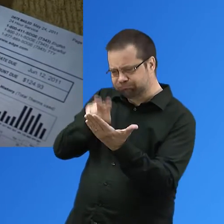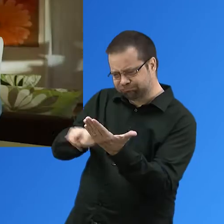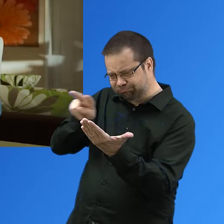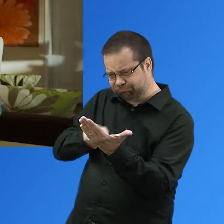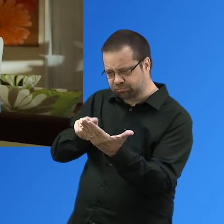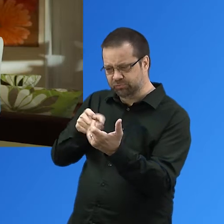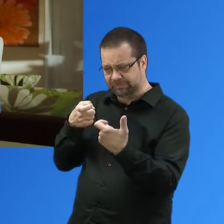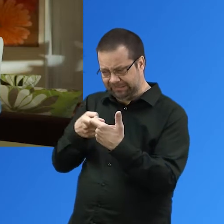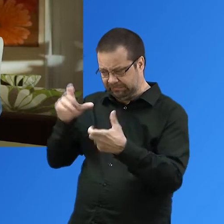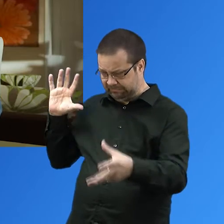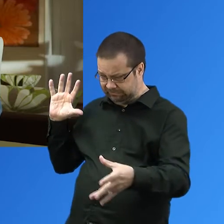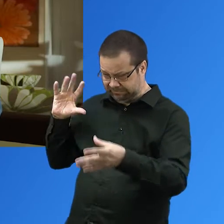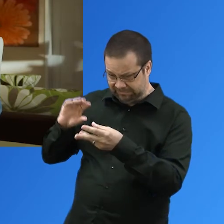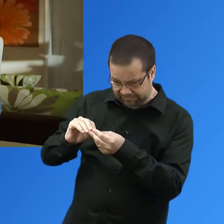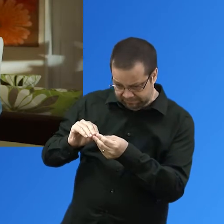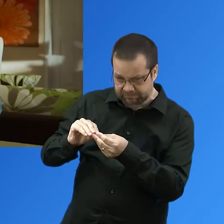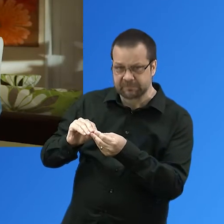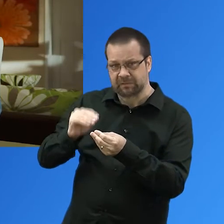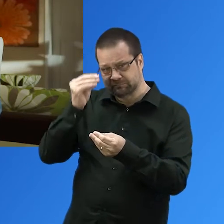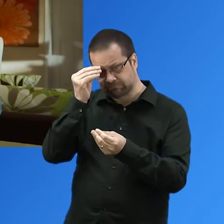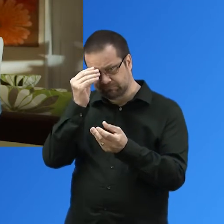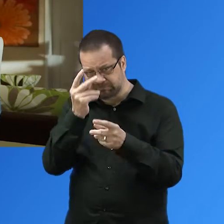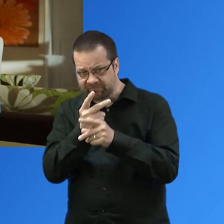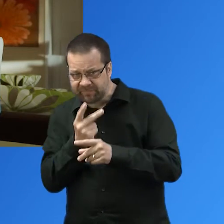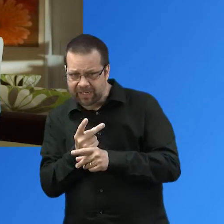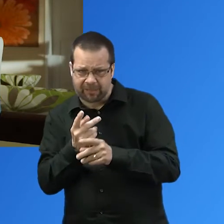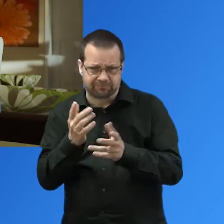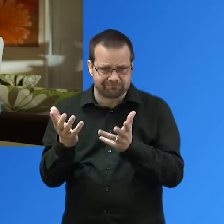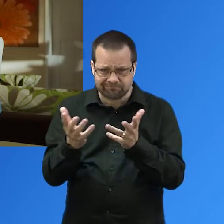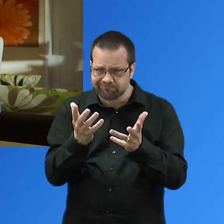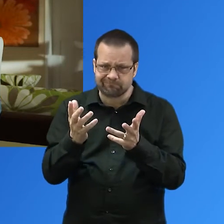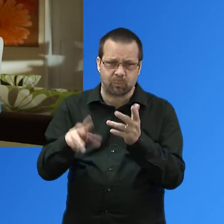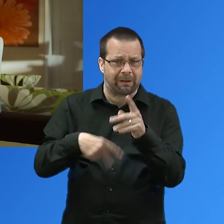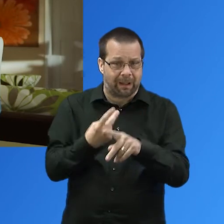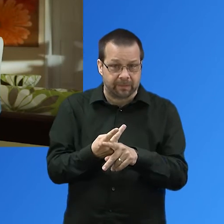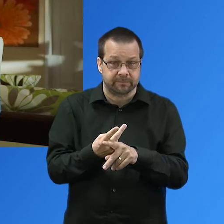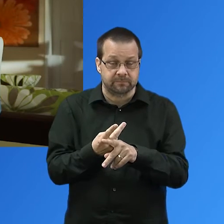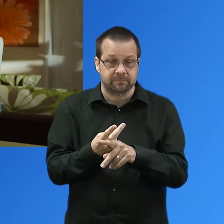Your past energy use can be provided so you'll know what size generator you may need.